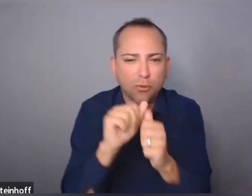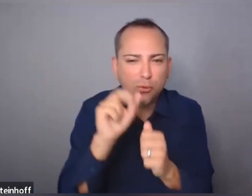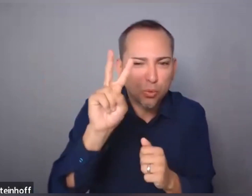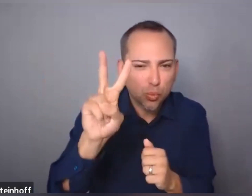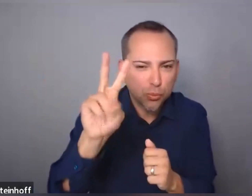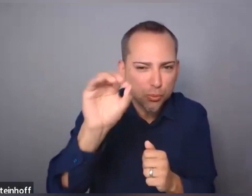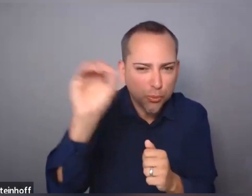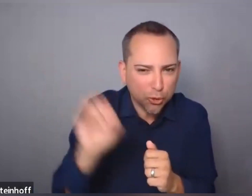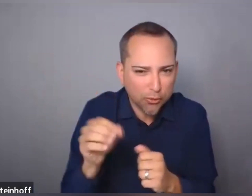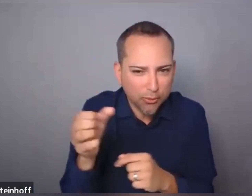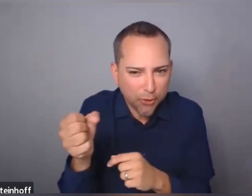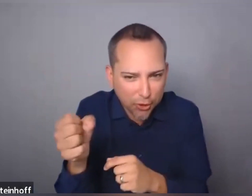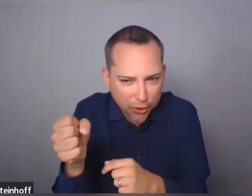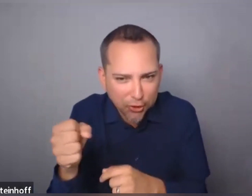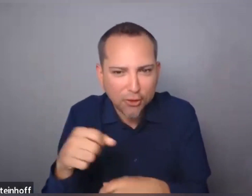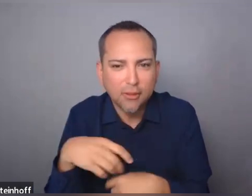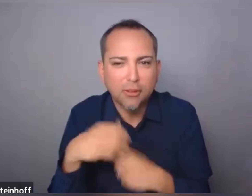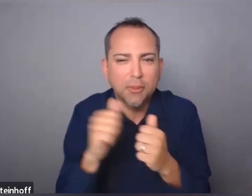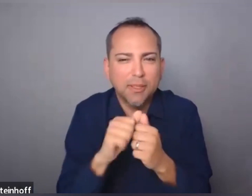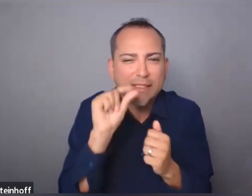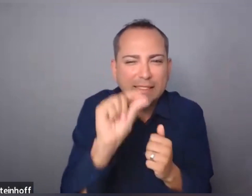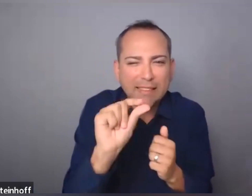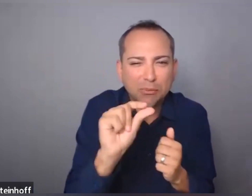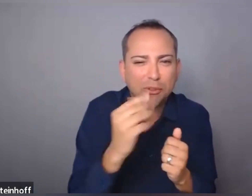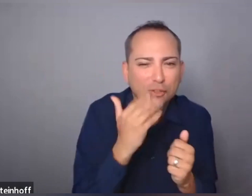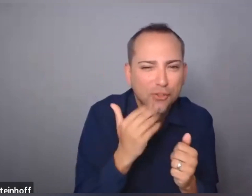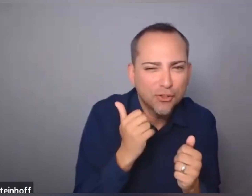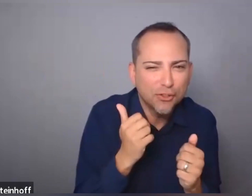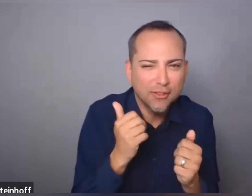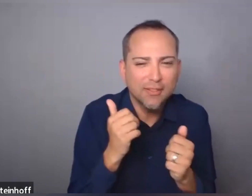and, you know, I want it with 2% milk,